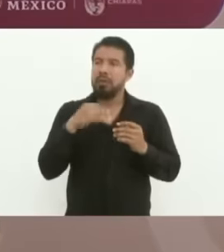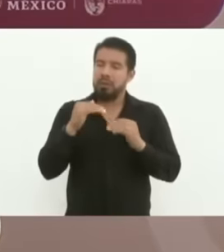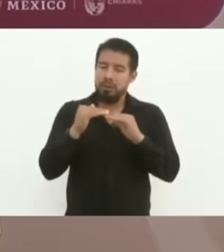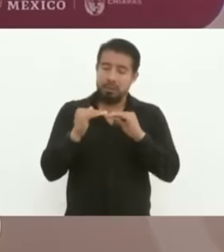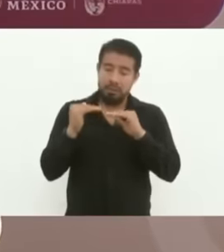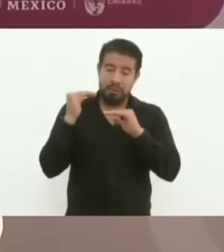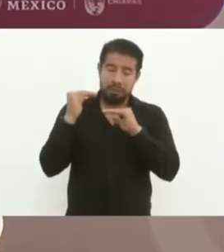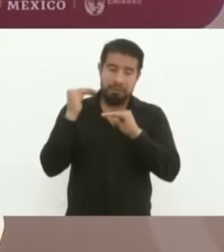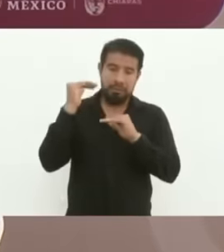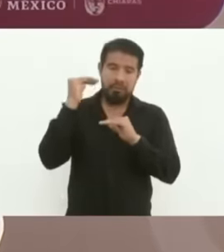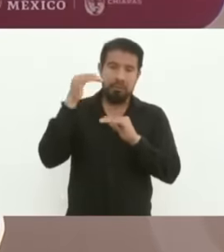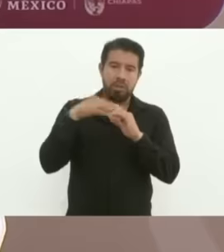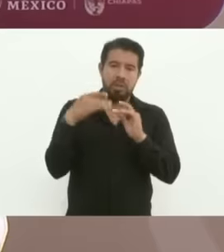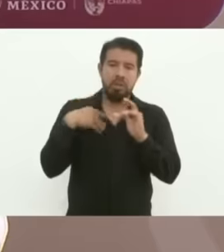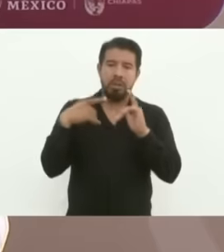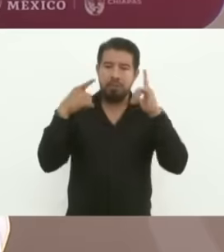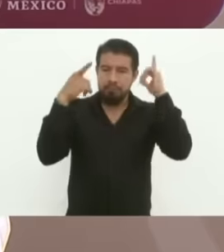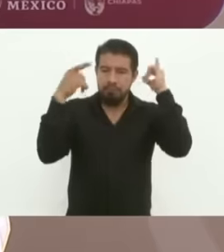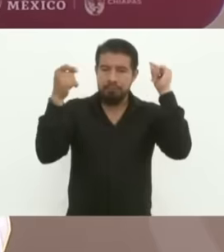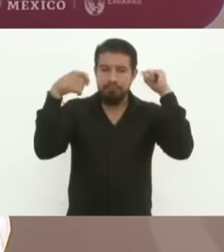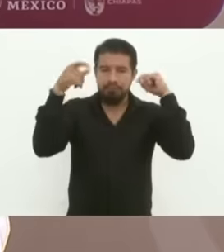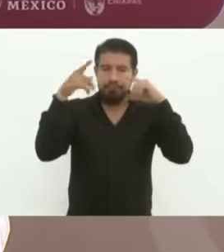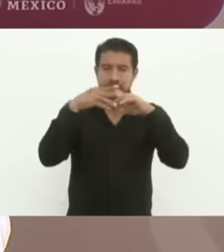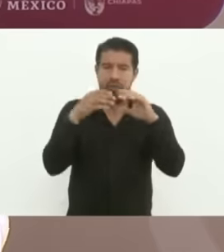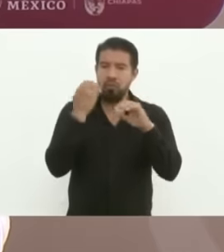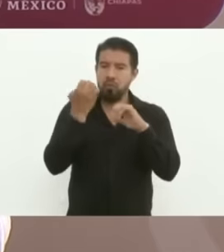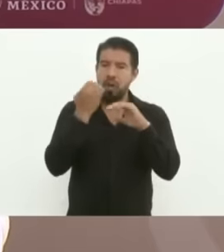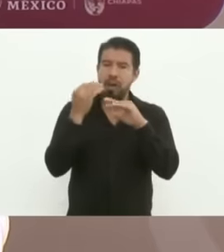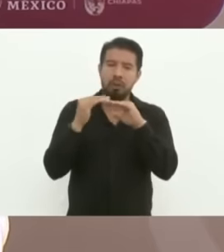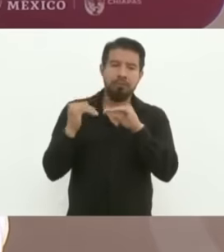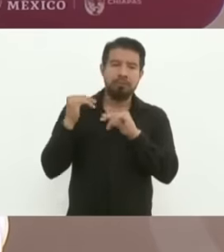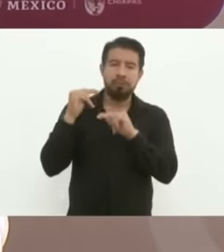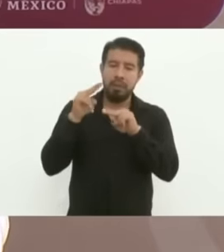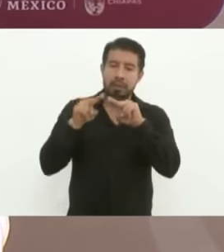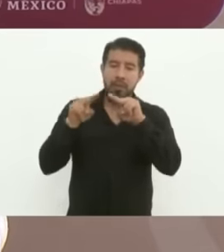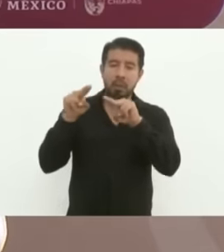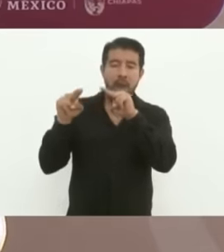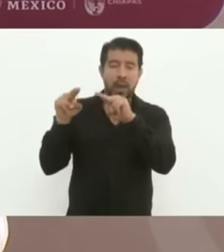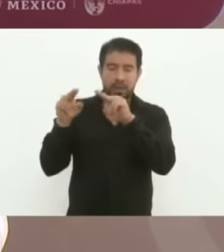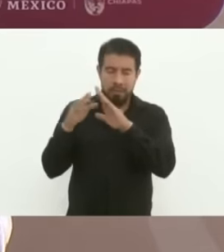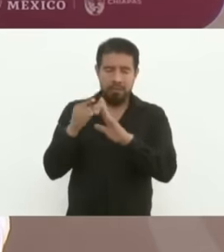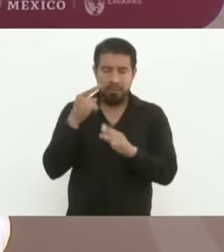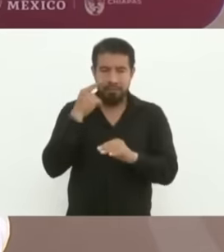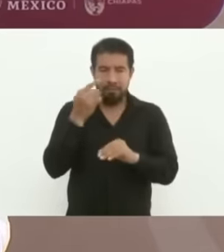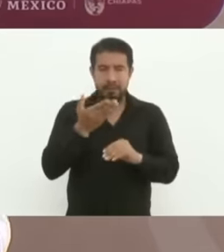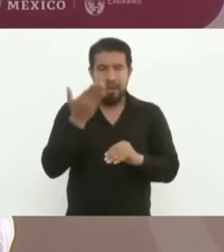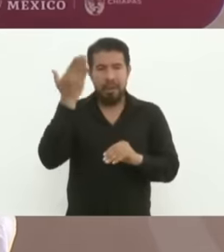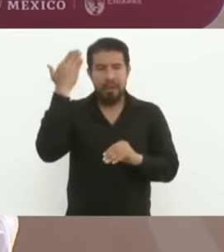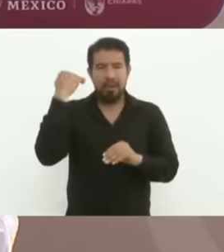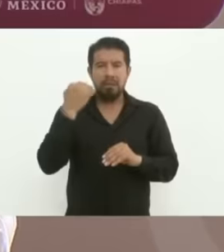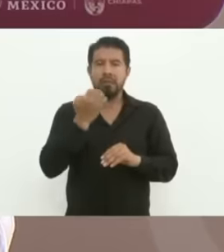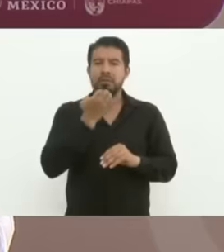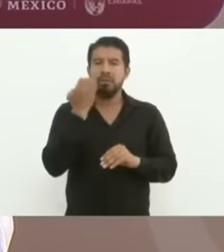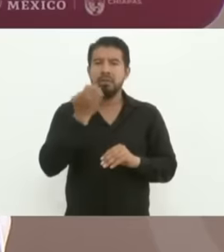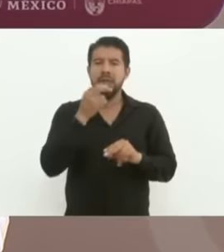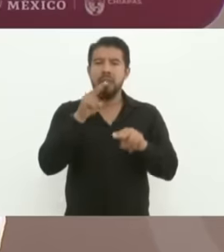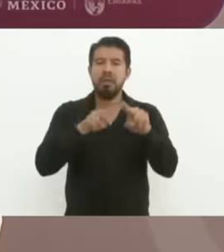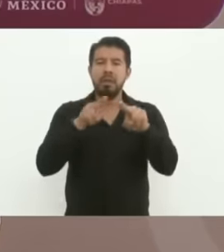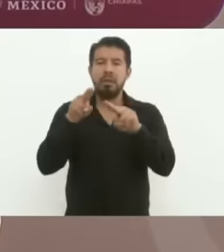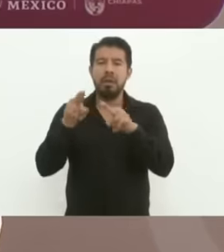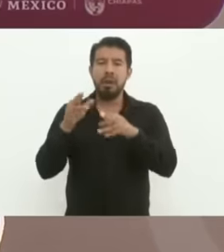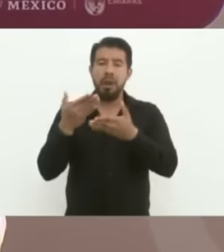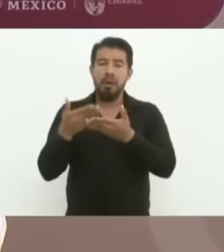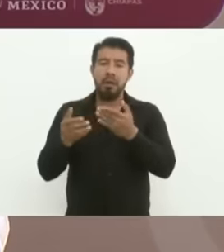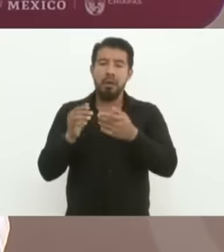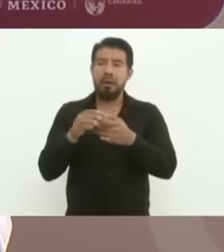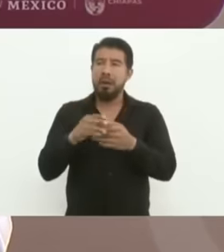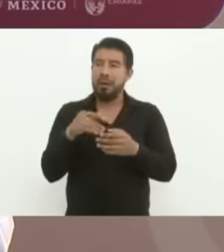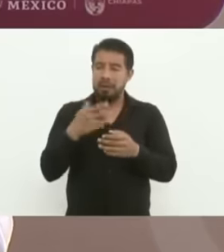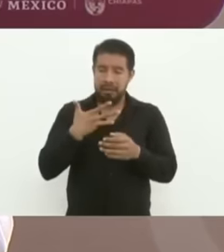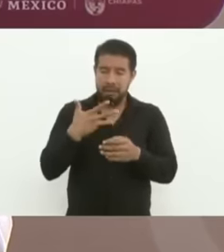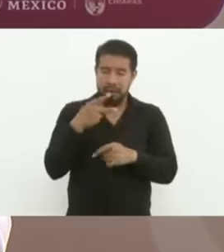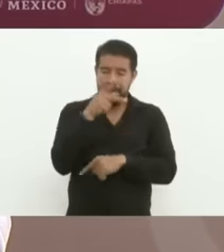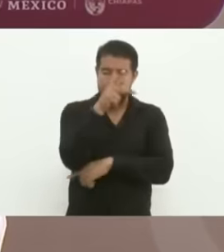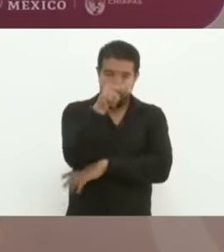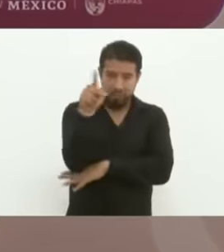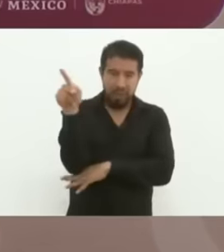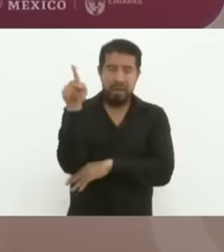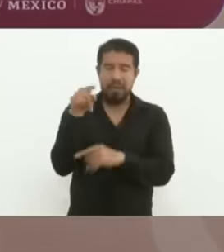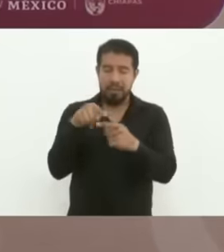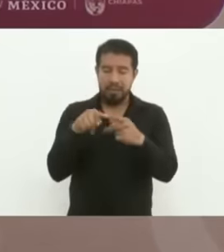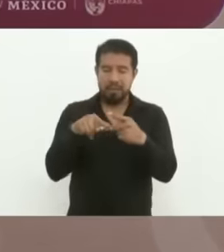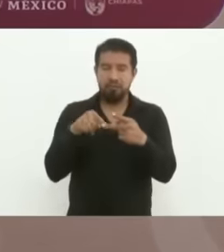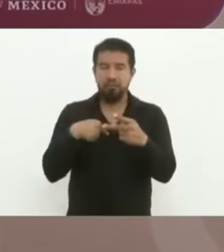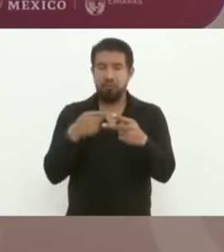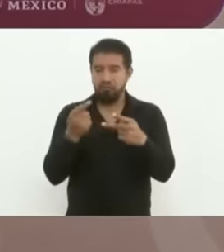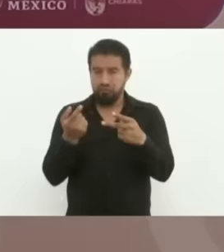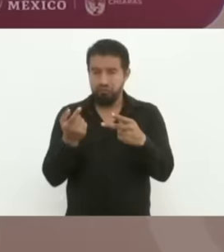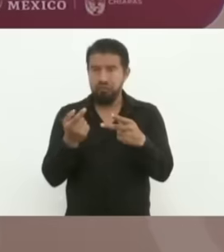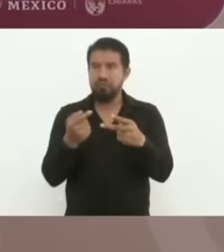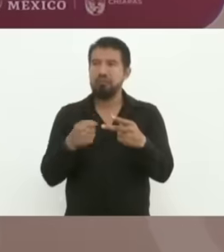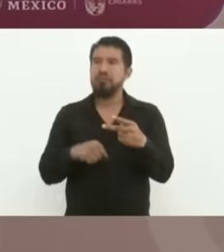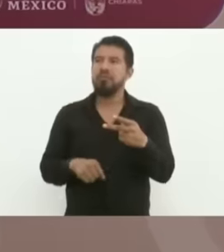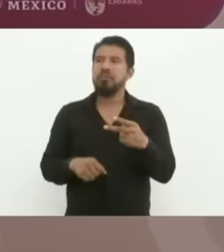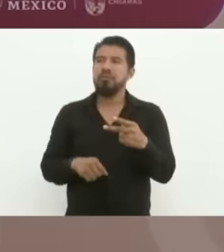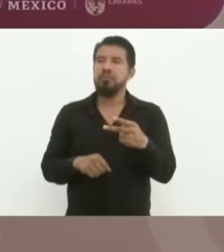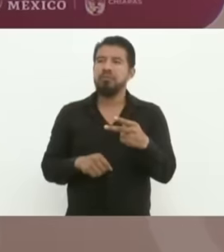schooling are. Well, not before, but now there is a preschool, what kindergarten was, uh, the